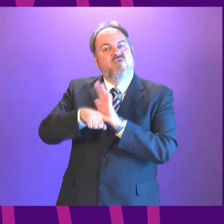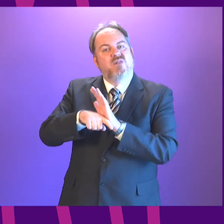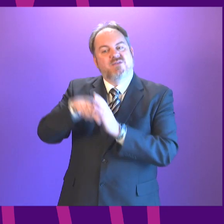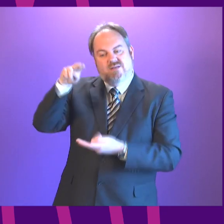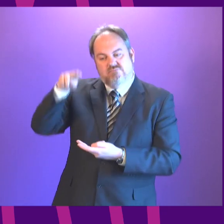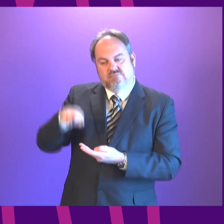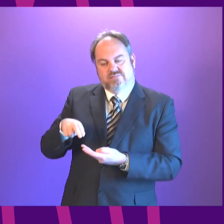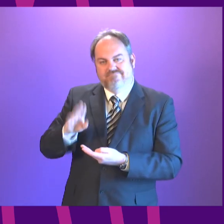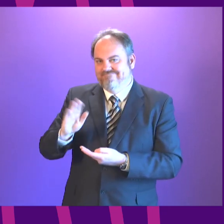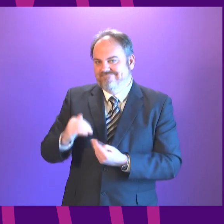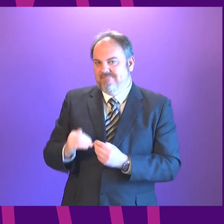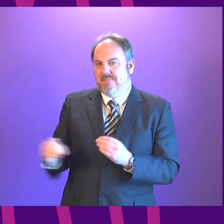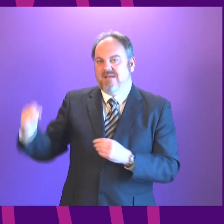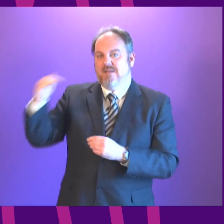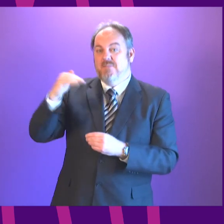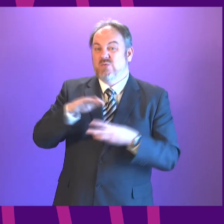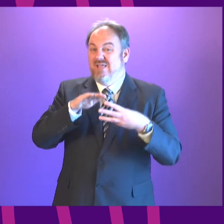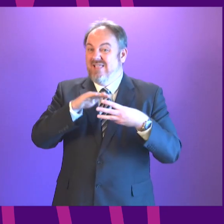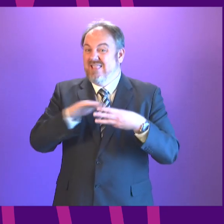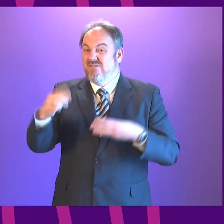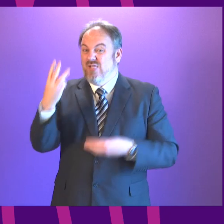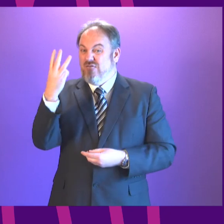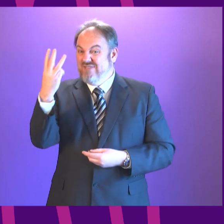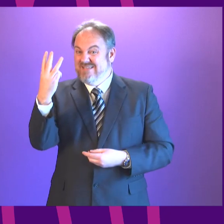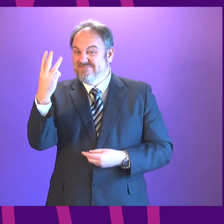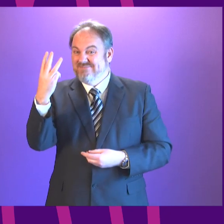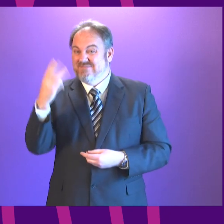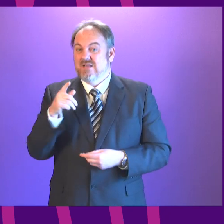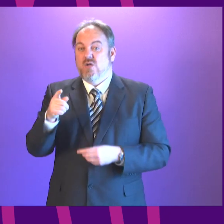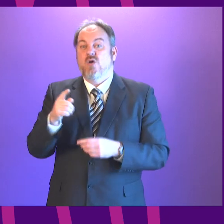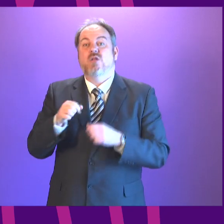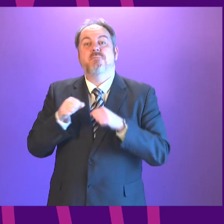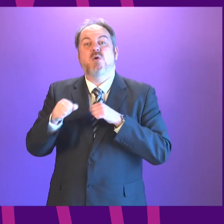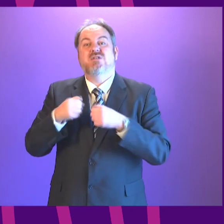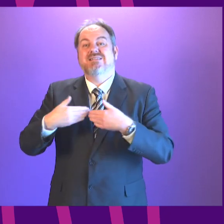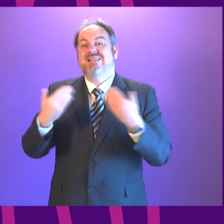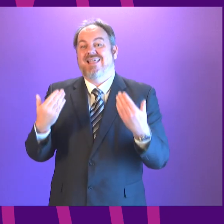will move to level 3 from 1 minute past midnight on boxing day. At that point, the rest of